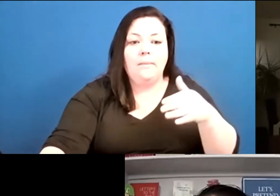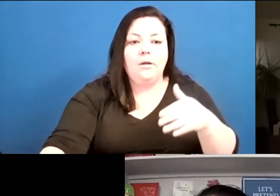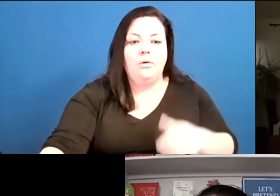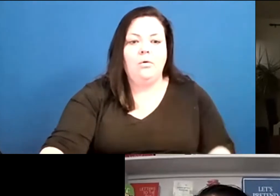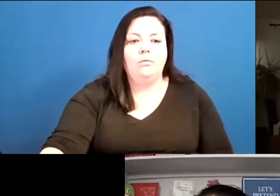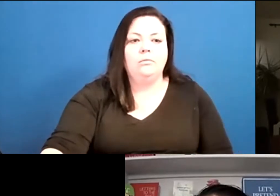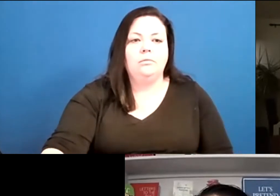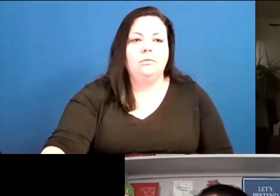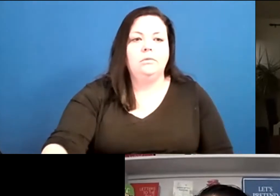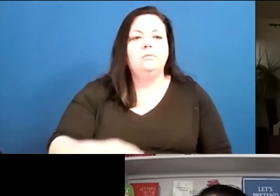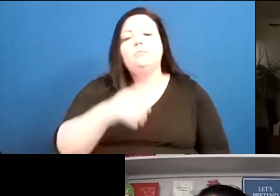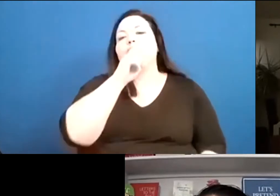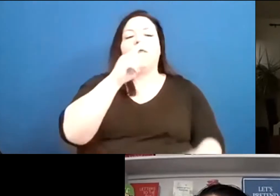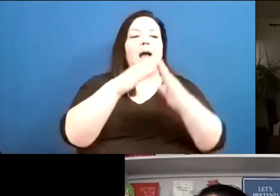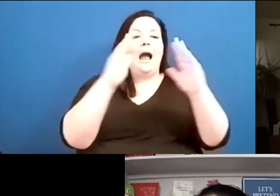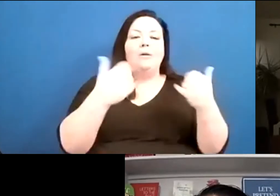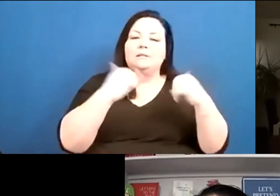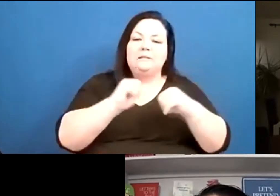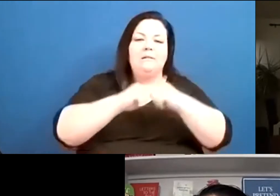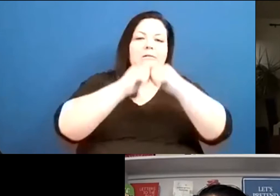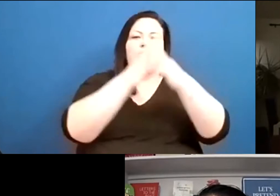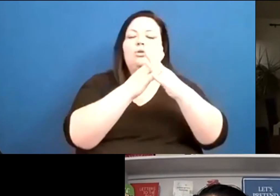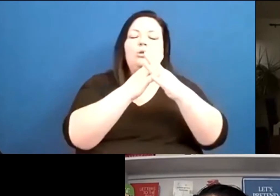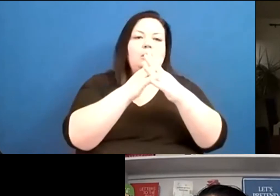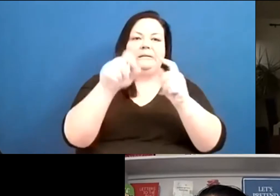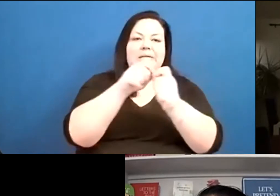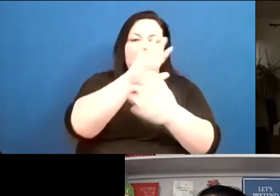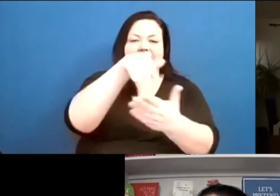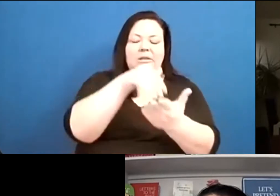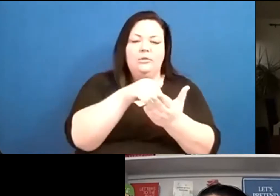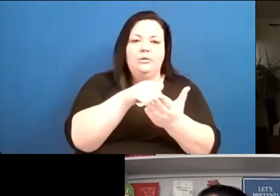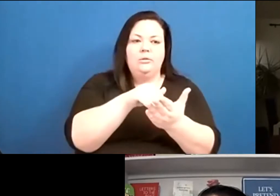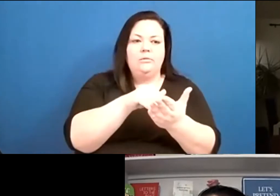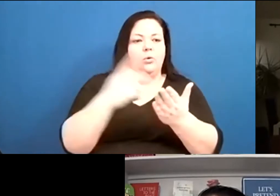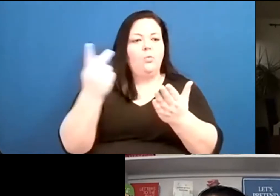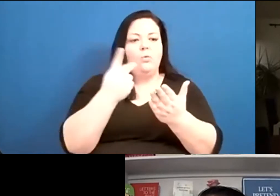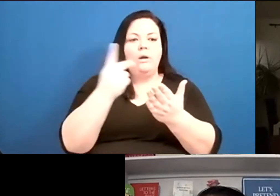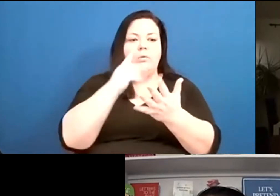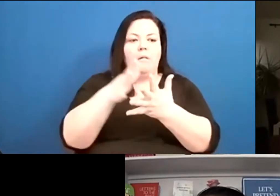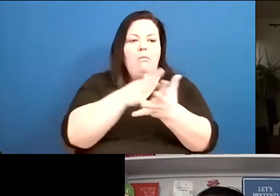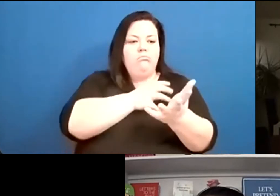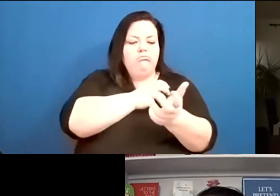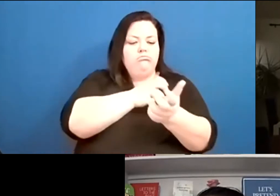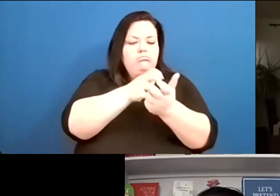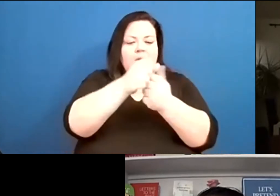where the house still stood, an inexact/ center. We were torn apart at the last moment, darling,/